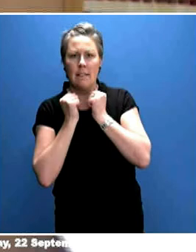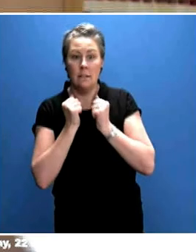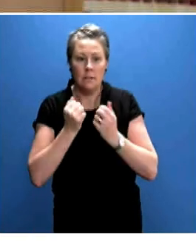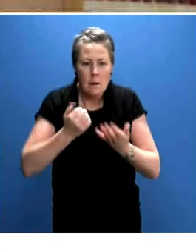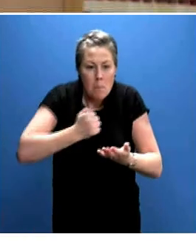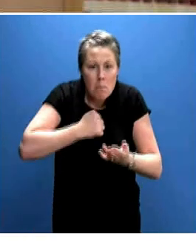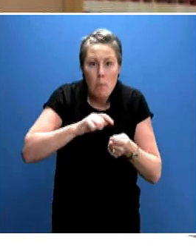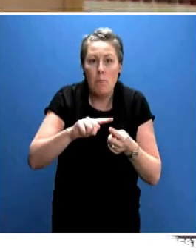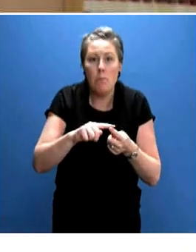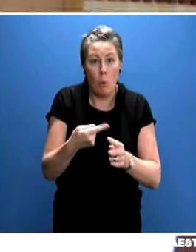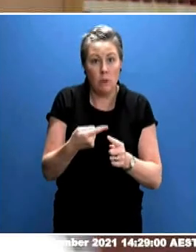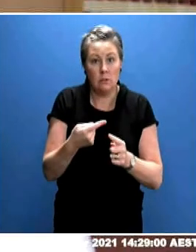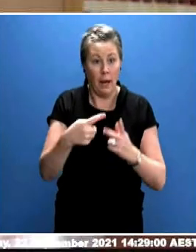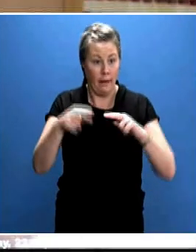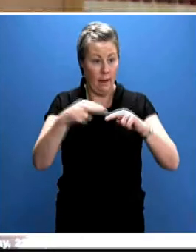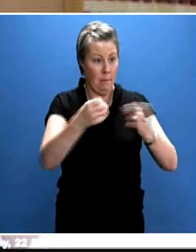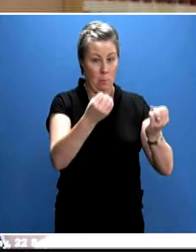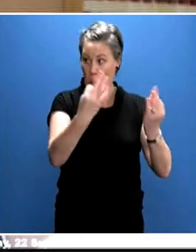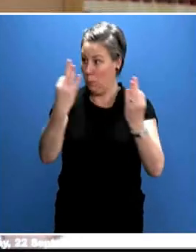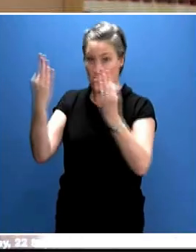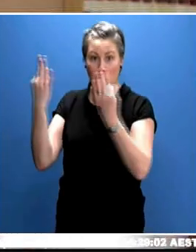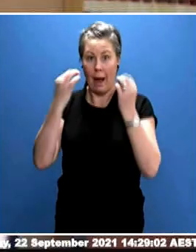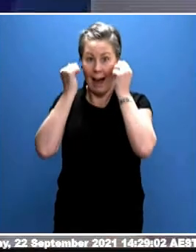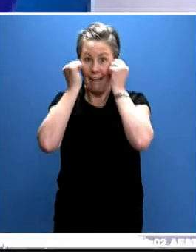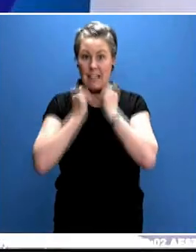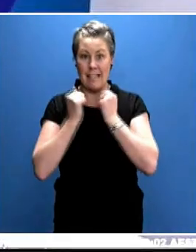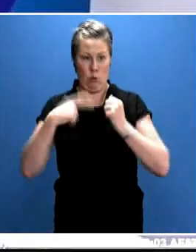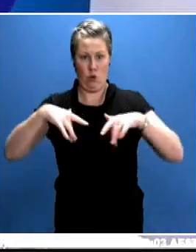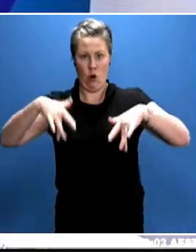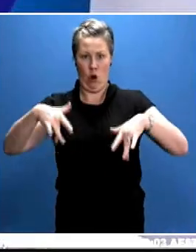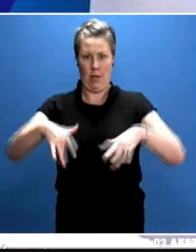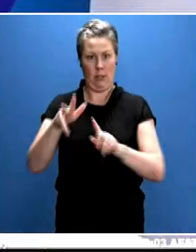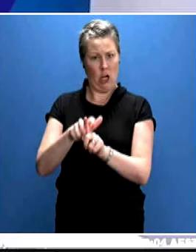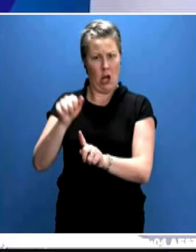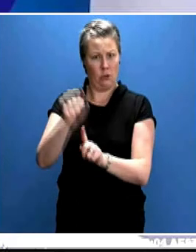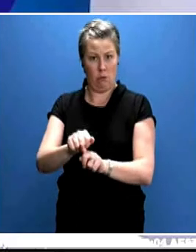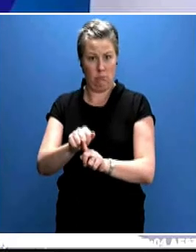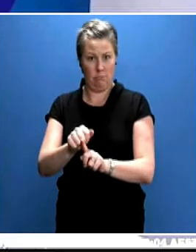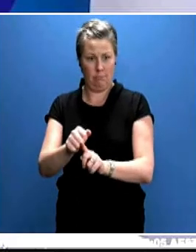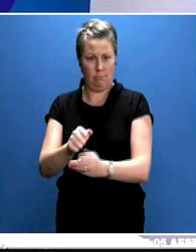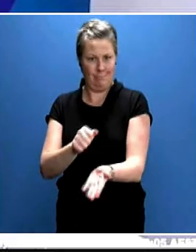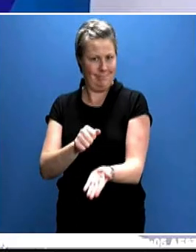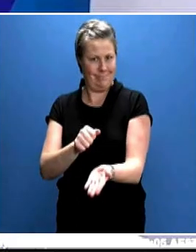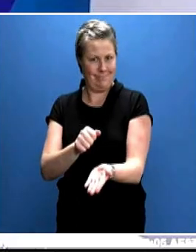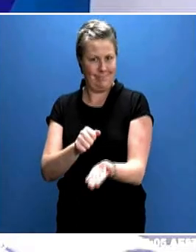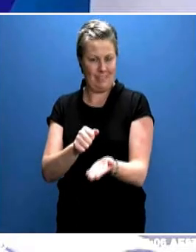If there isn't clear evidence because there hasn't been a diagnosis, then that would understate the extent of disability, wouldn't it?